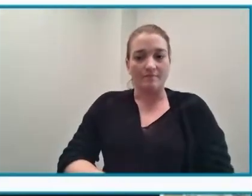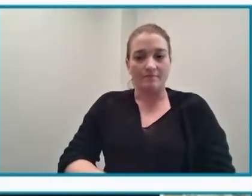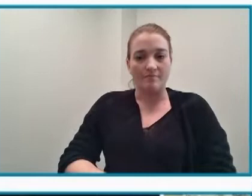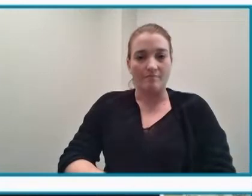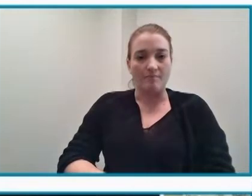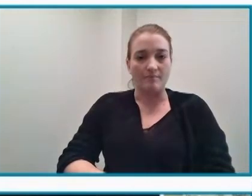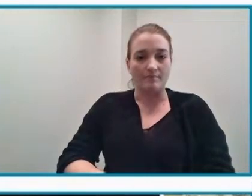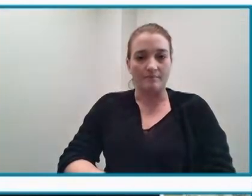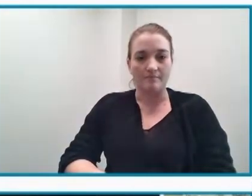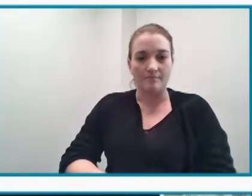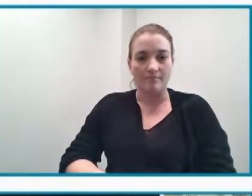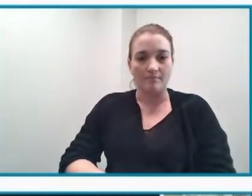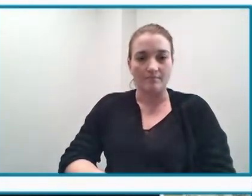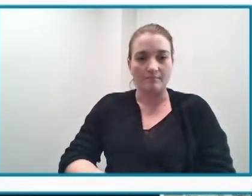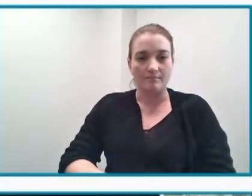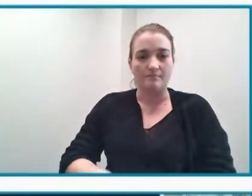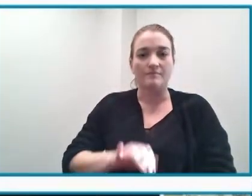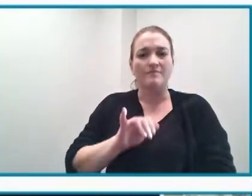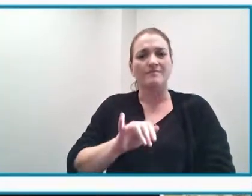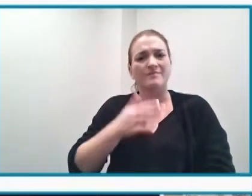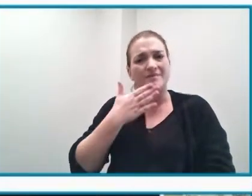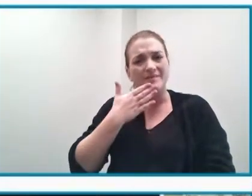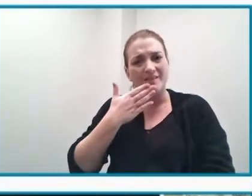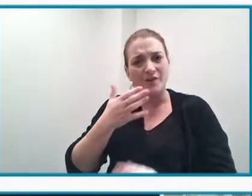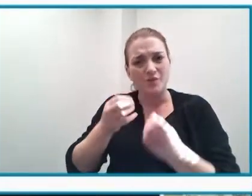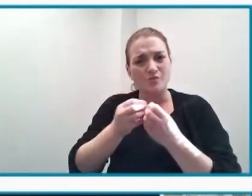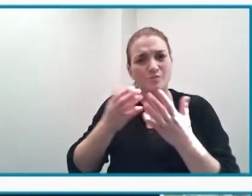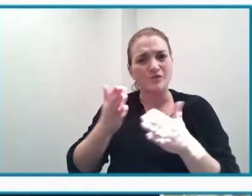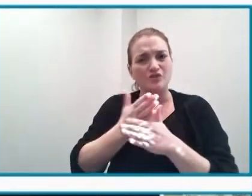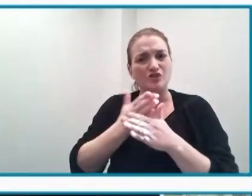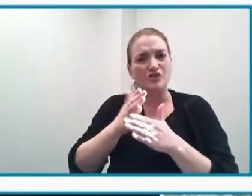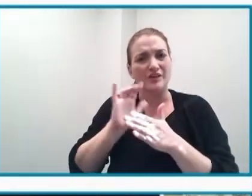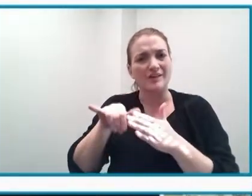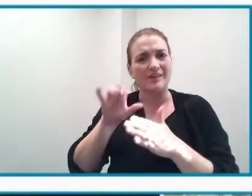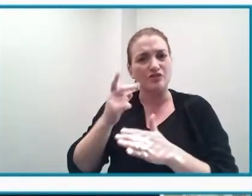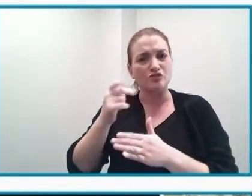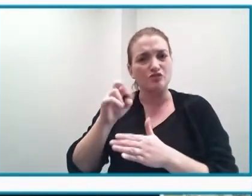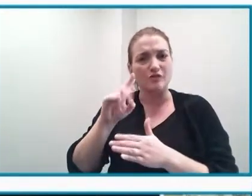Hmm. Thanks so much sharing that, Charlie. Sure. Yeah. And I, I think, uh,